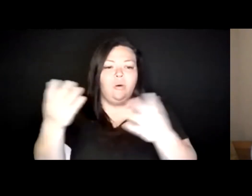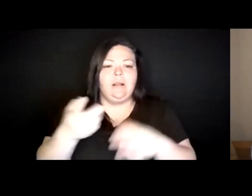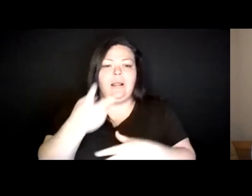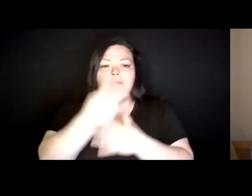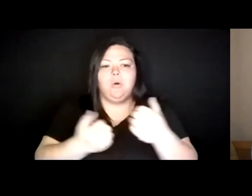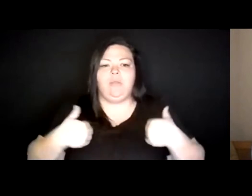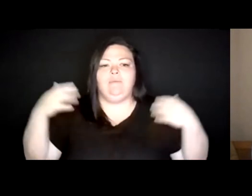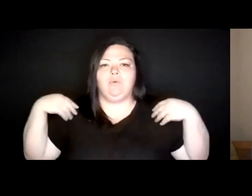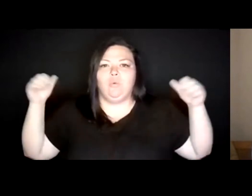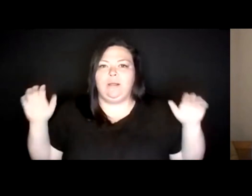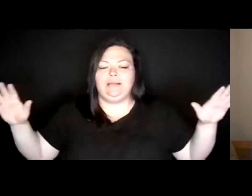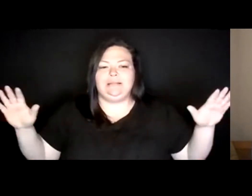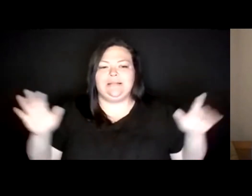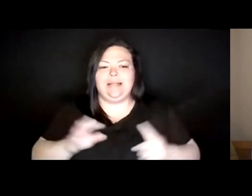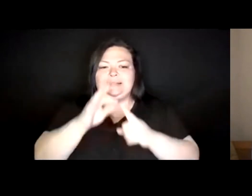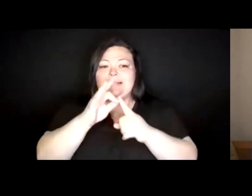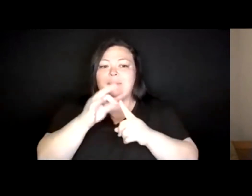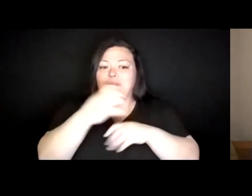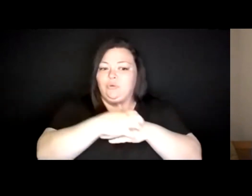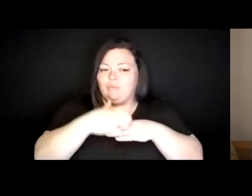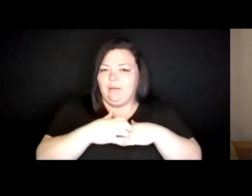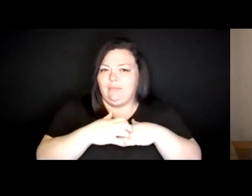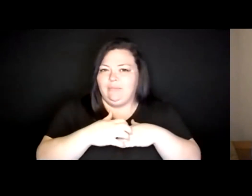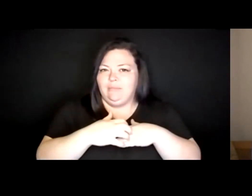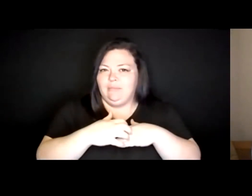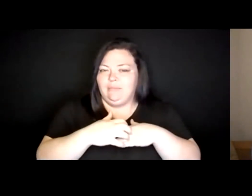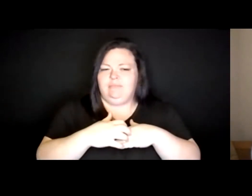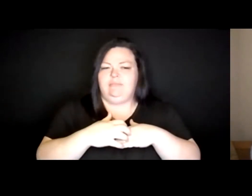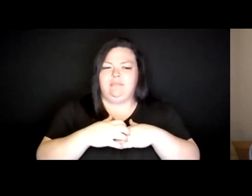If I love myself again//